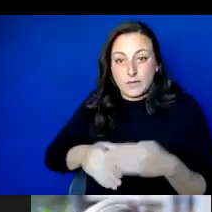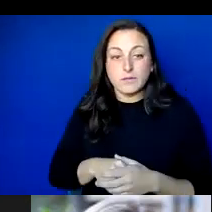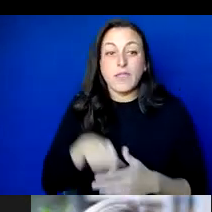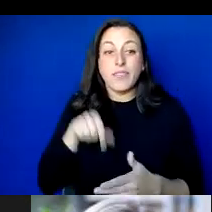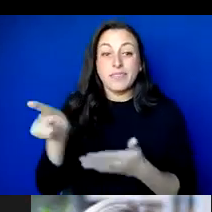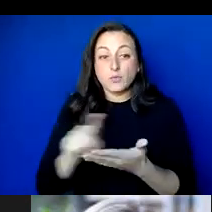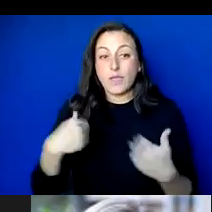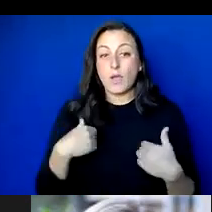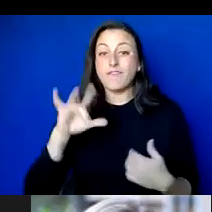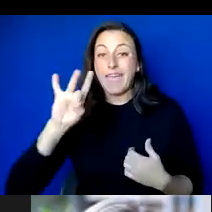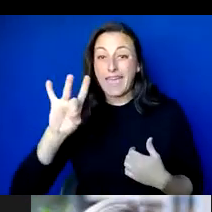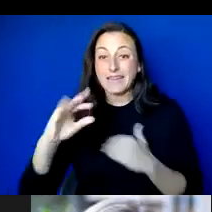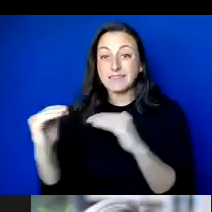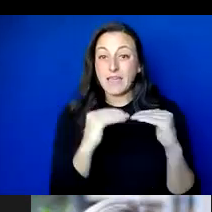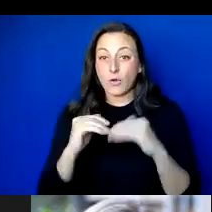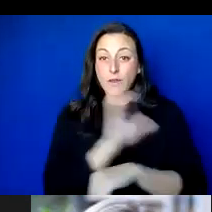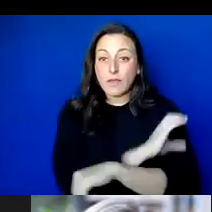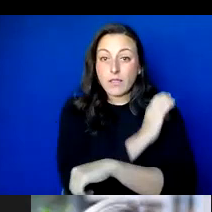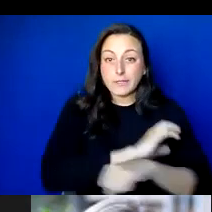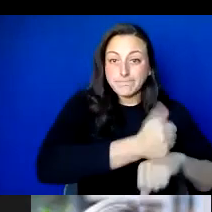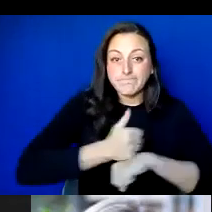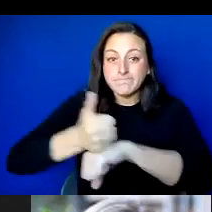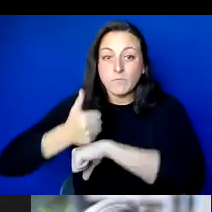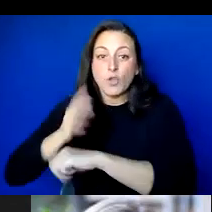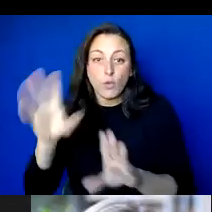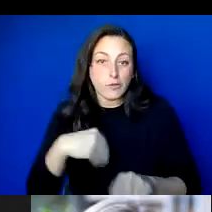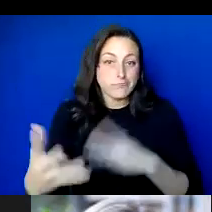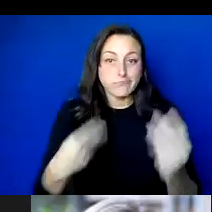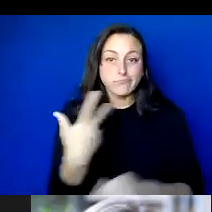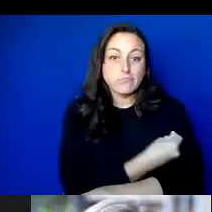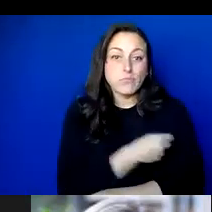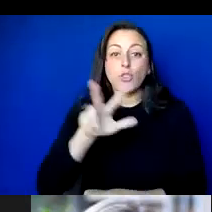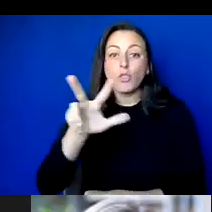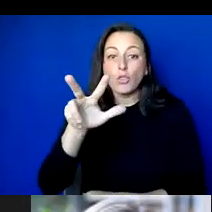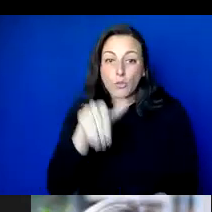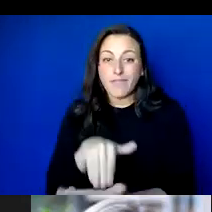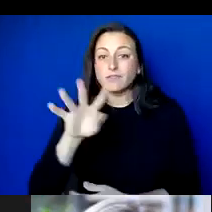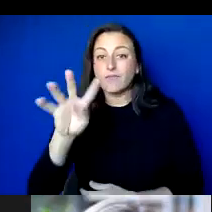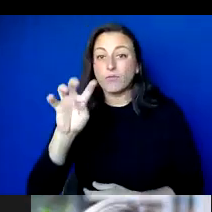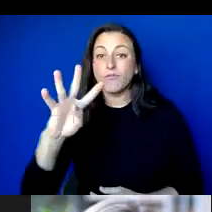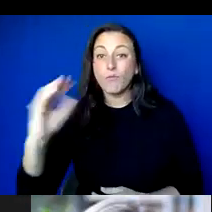clinics that are scheduled ministering 3440 doses. And just a reminder that all